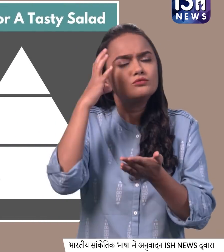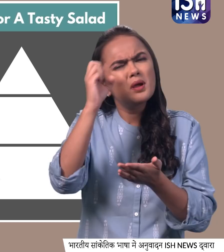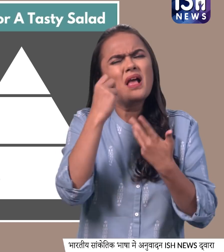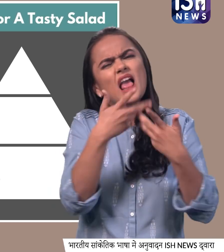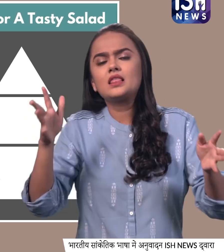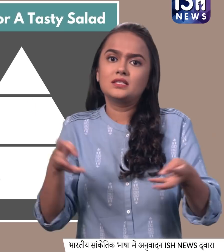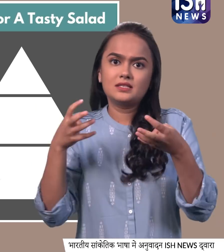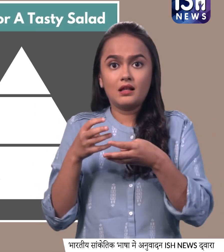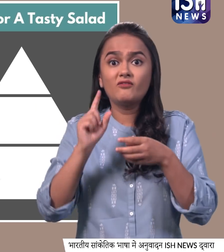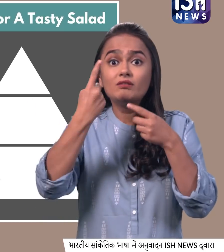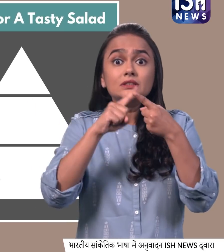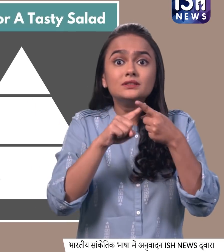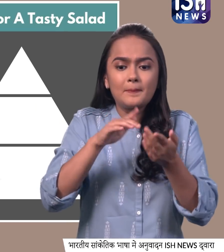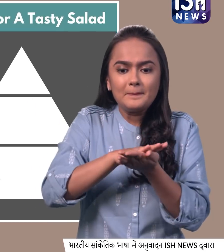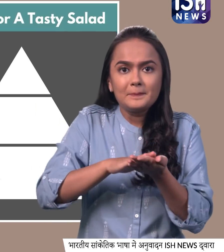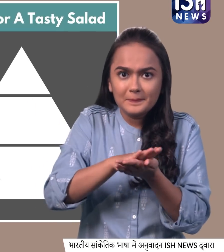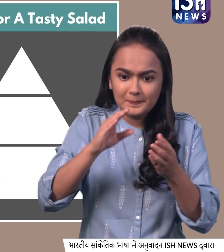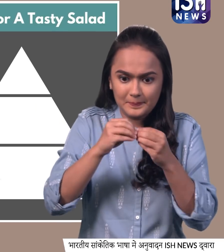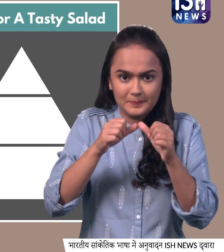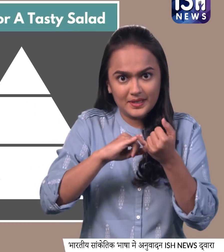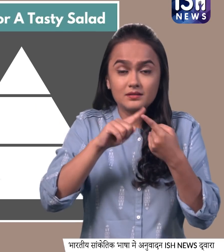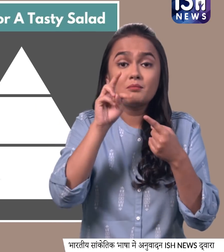1st - your base - which includes all veggies